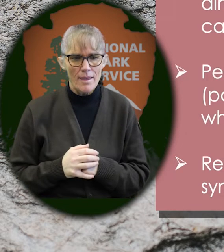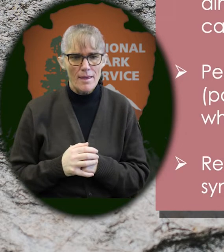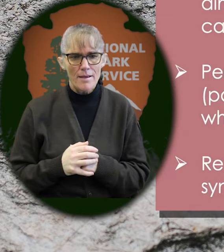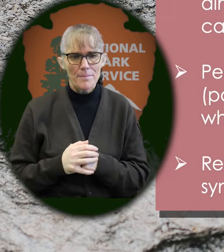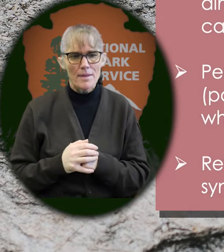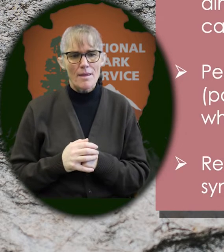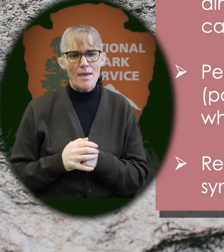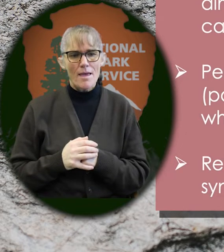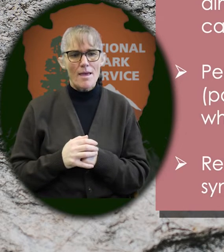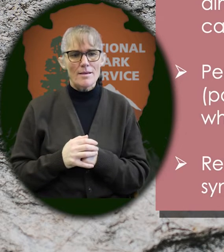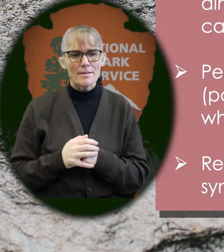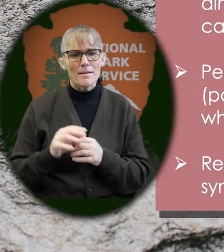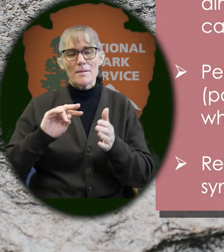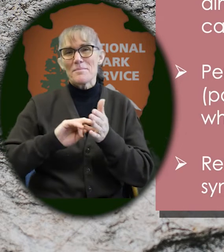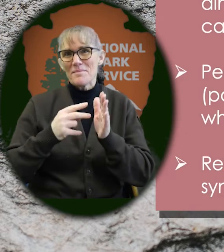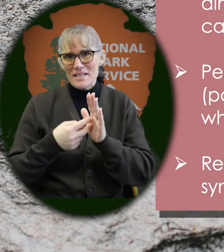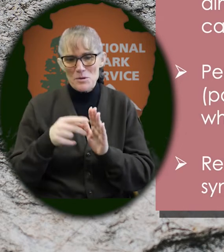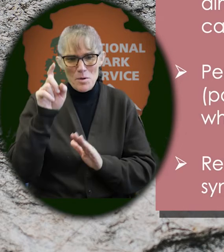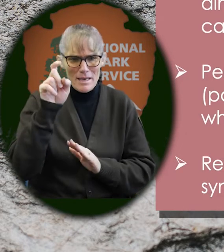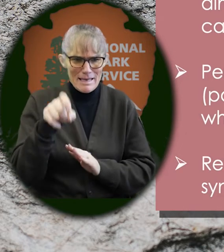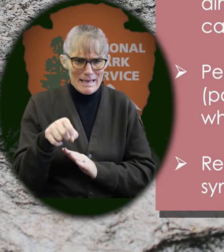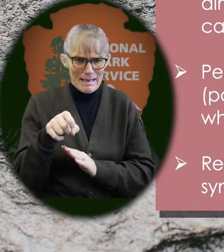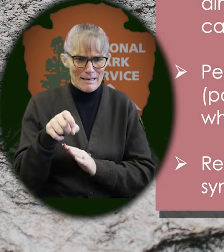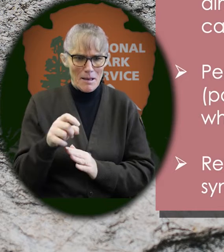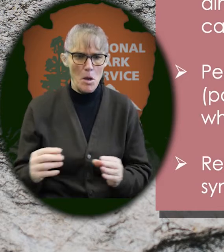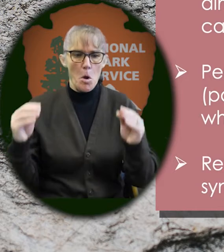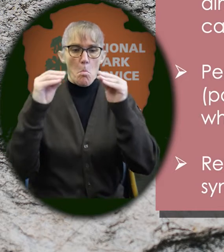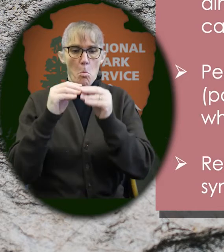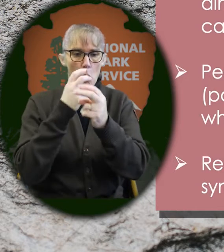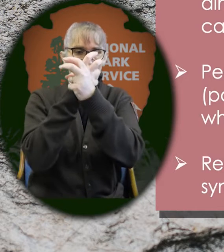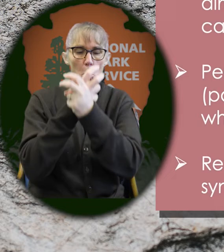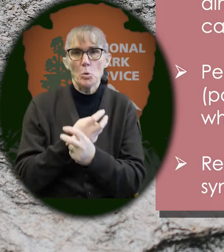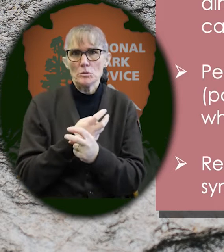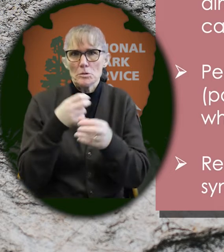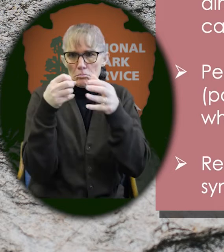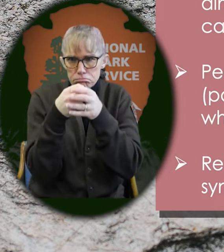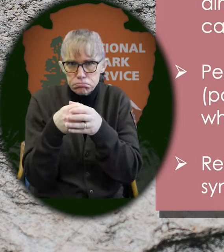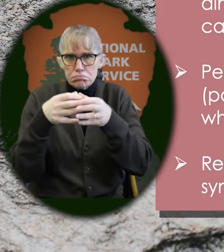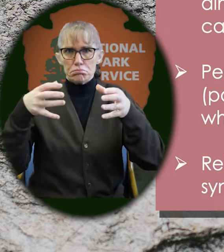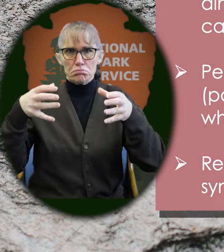Um. As well as next step of increasing our sample size uh to do this research.